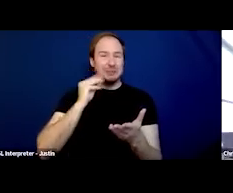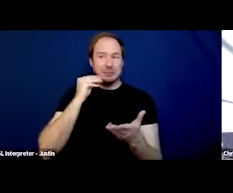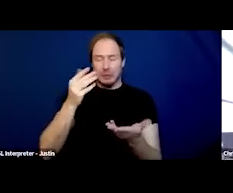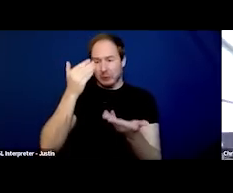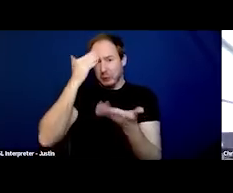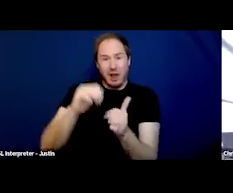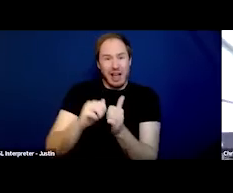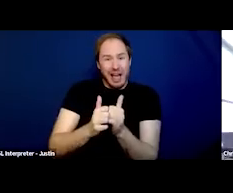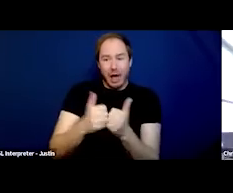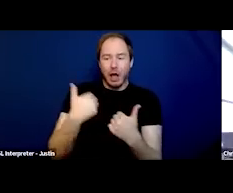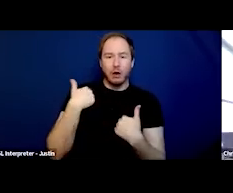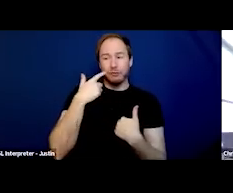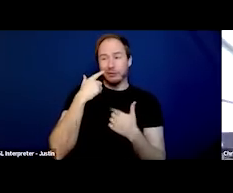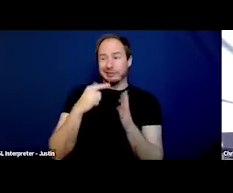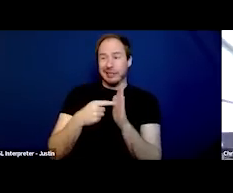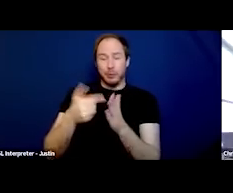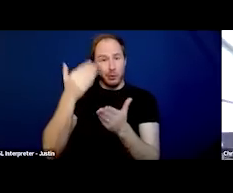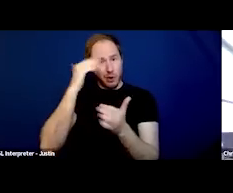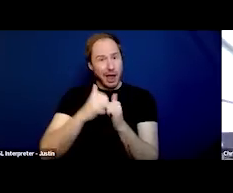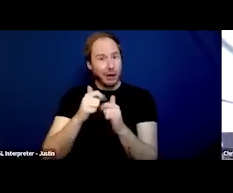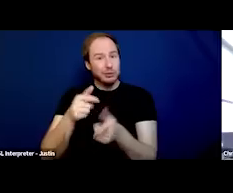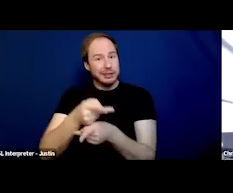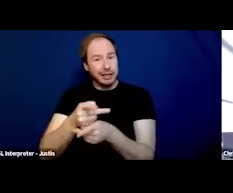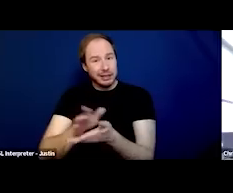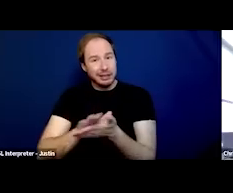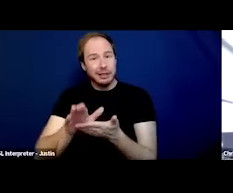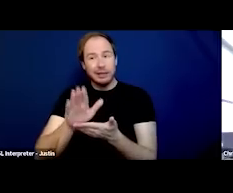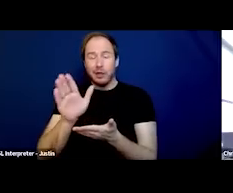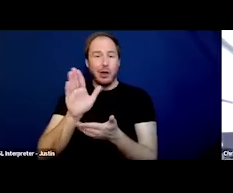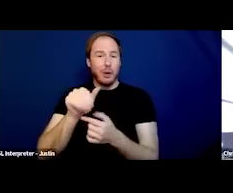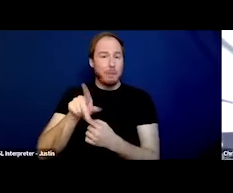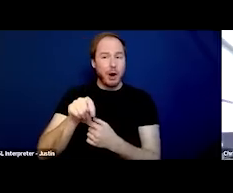like caring for their apartment, paying bills, getting a money order. In one of my programs,